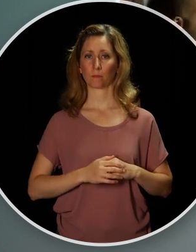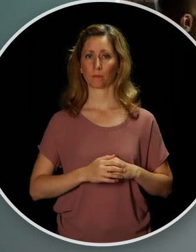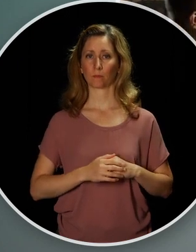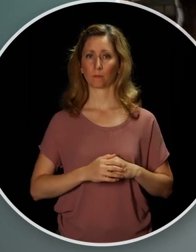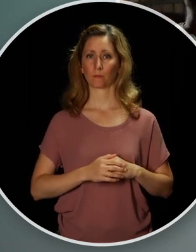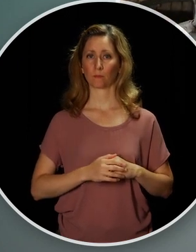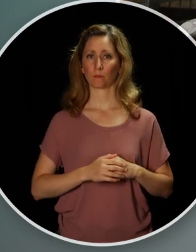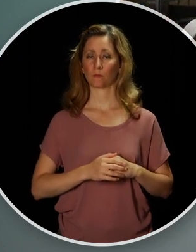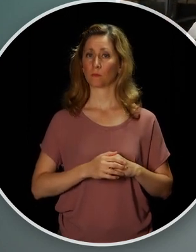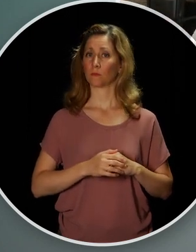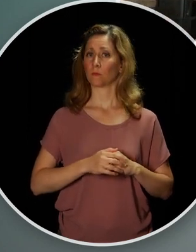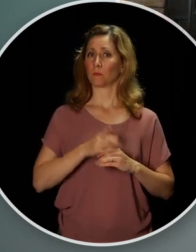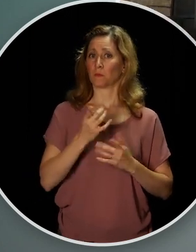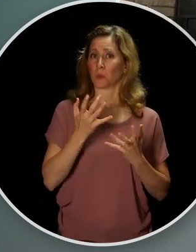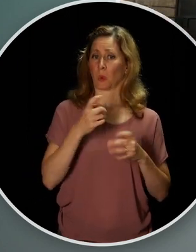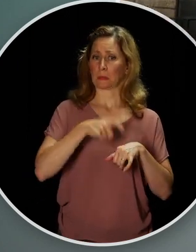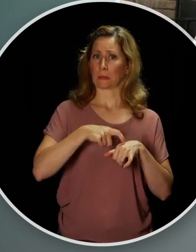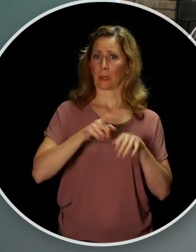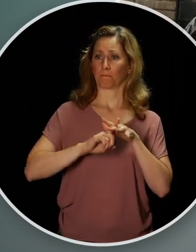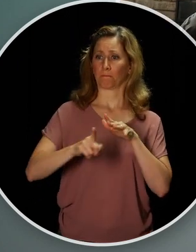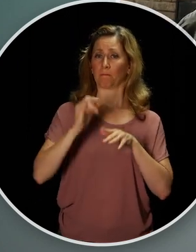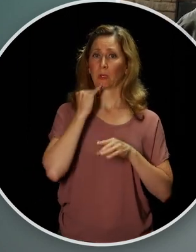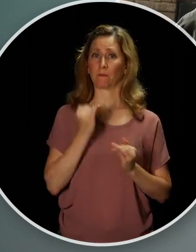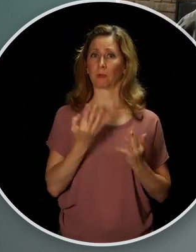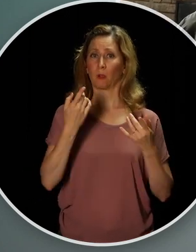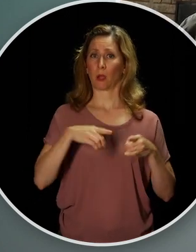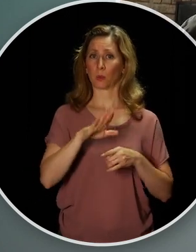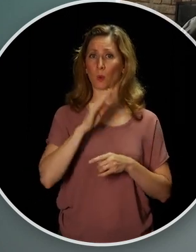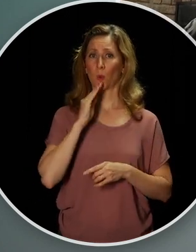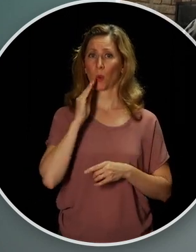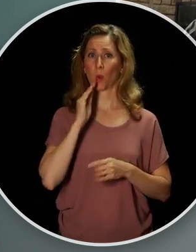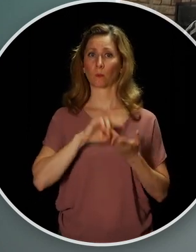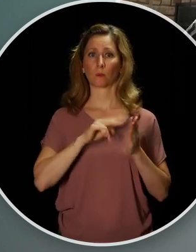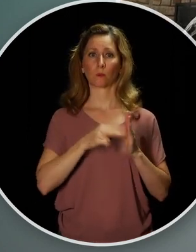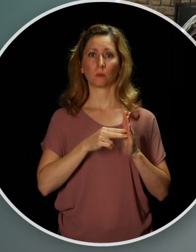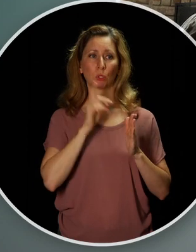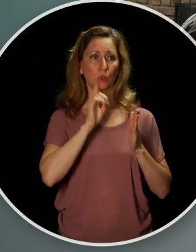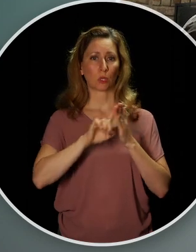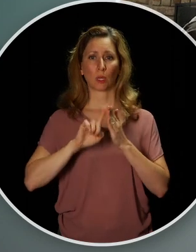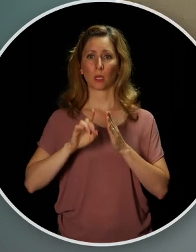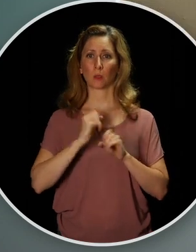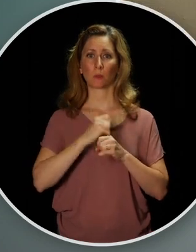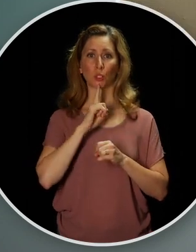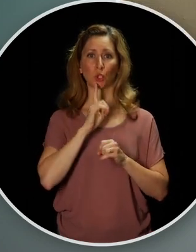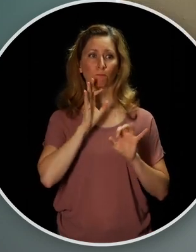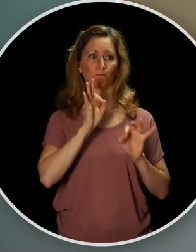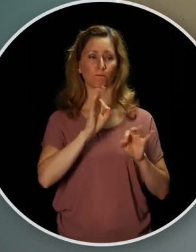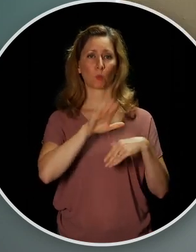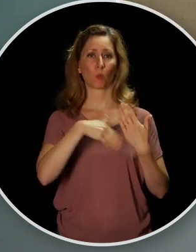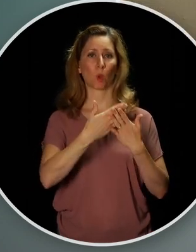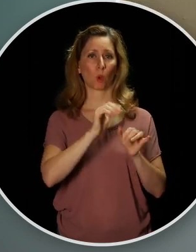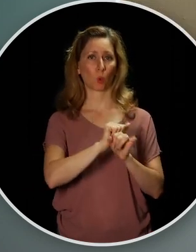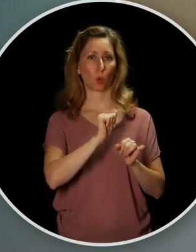So you'll have time to get out if you ever have a fire at home, make sure all your smoke alarms are working all the time.